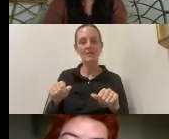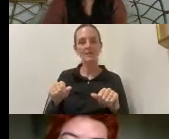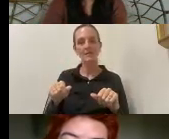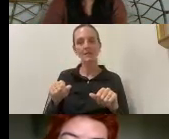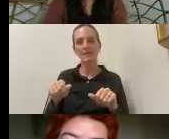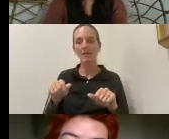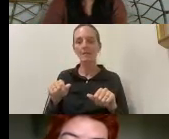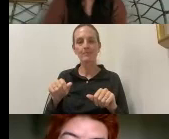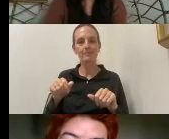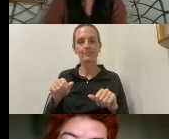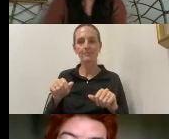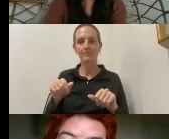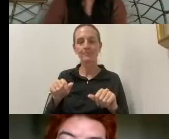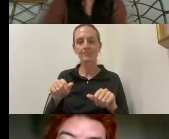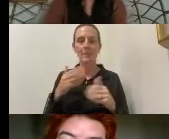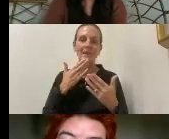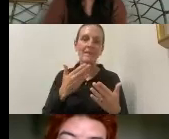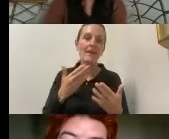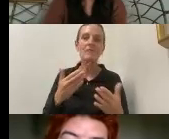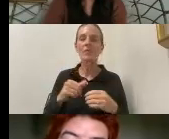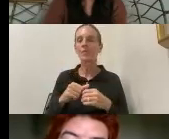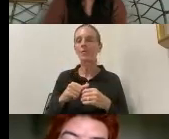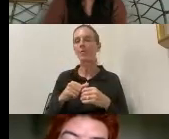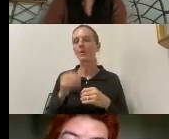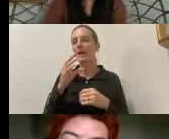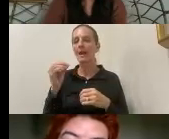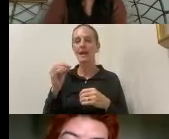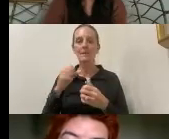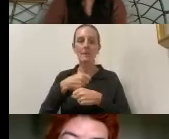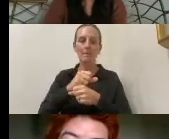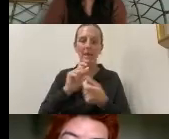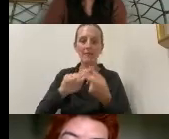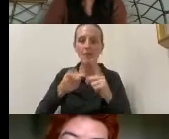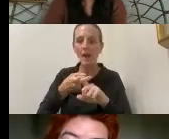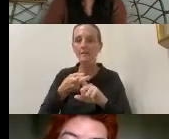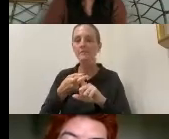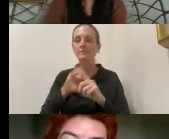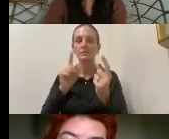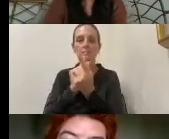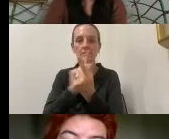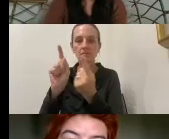As well as the friendships we make along the way.